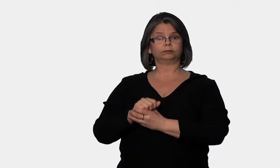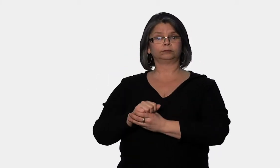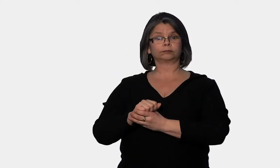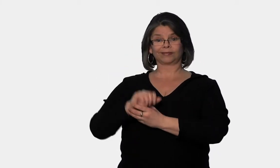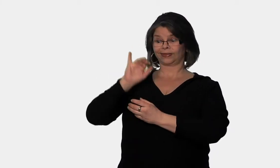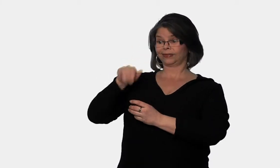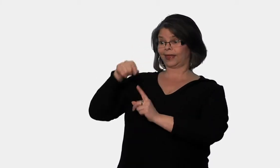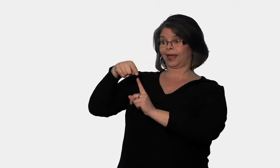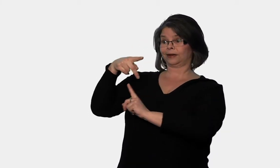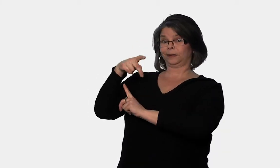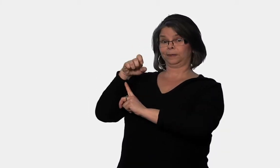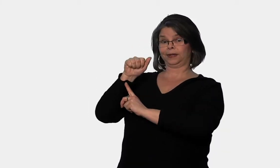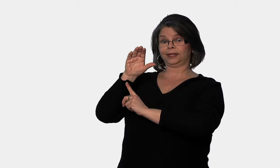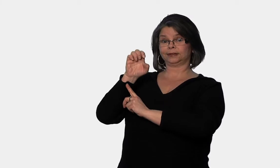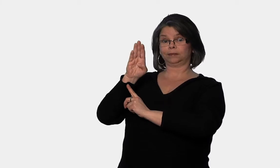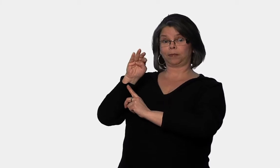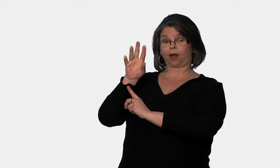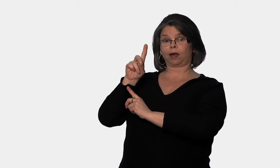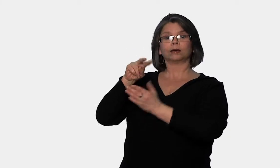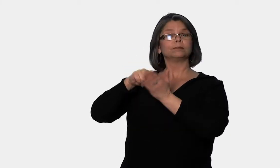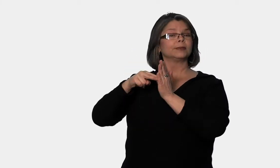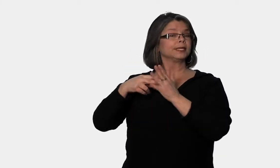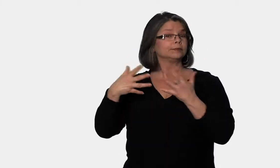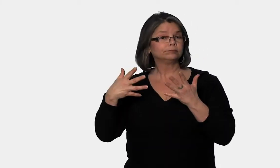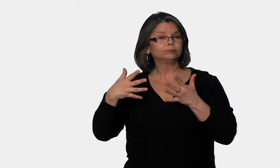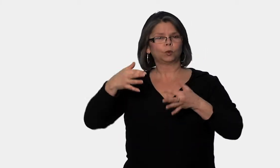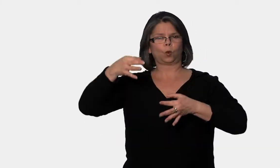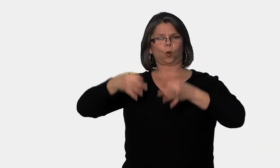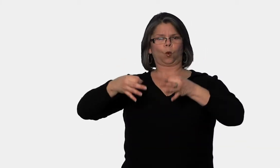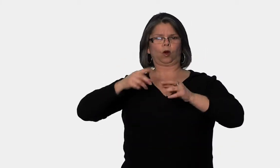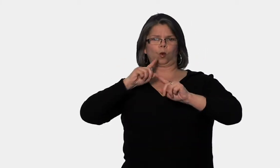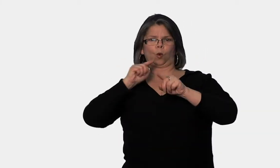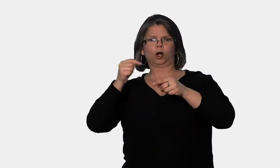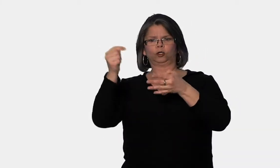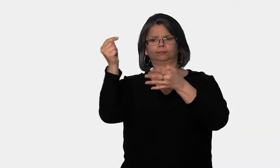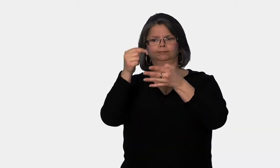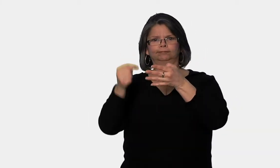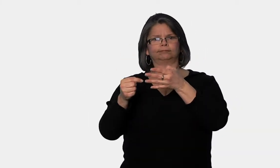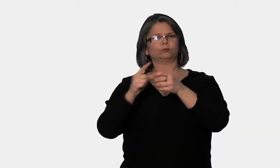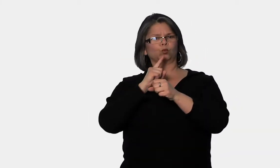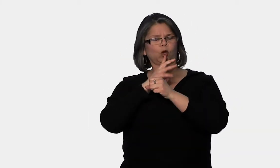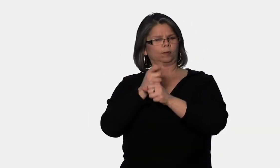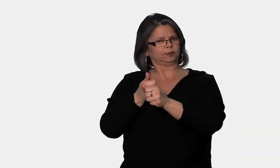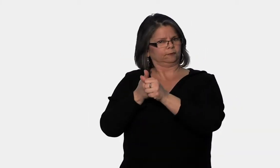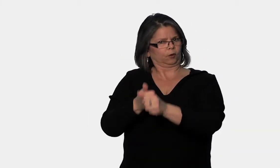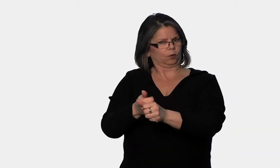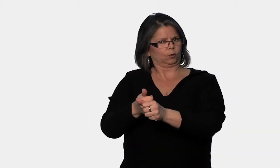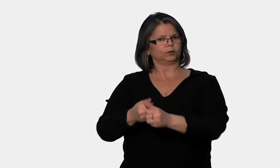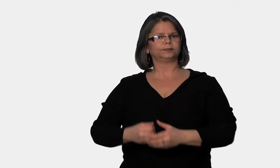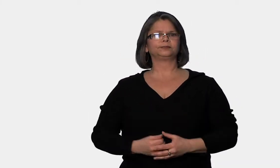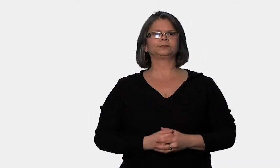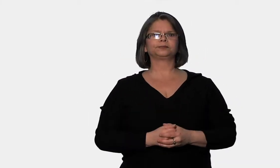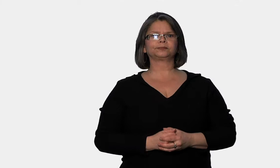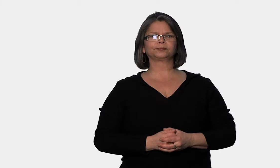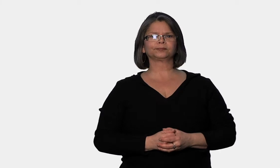which is a promise to keep the peace and follow conditions ordered by the Court.